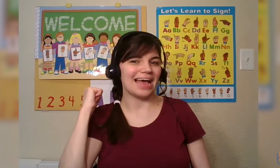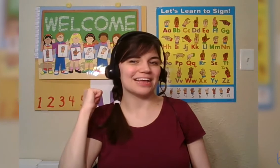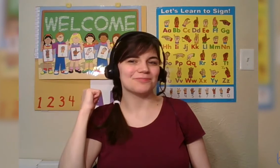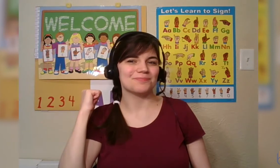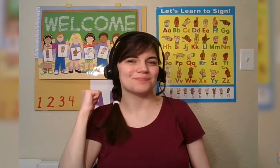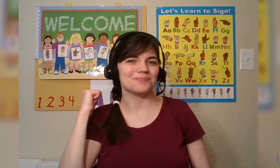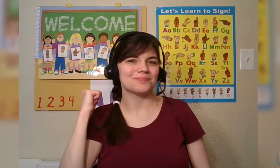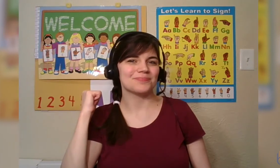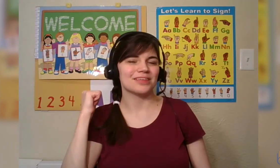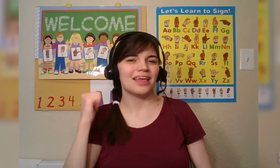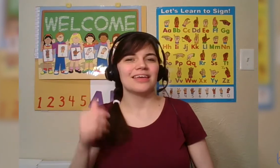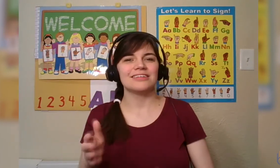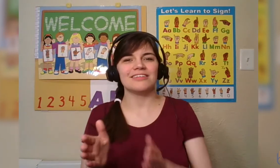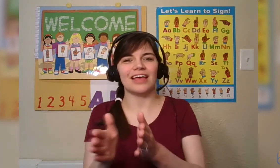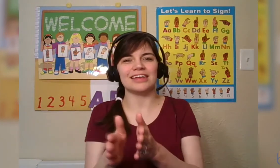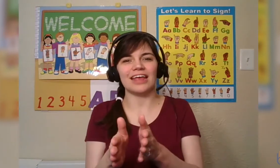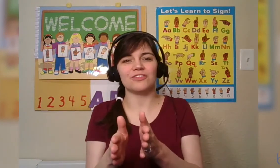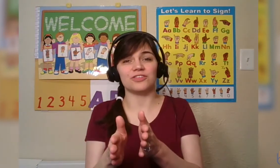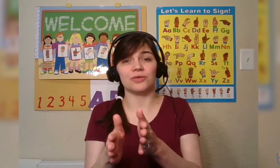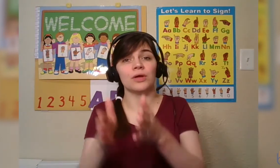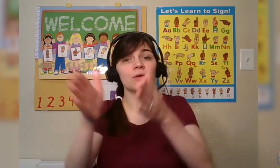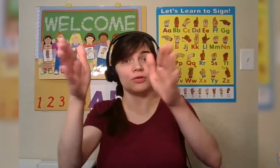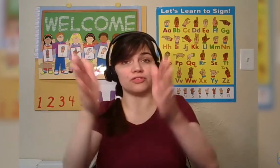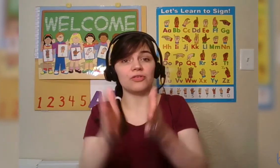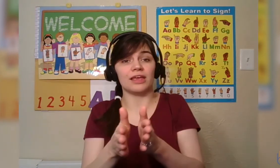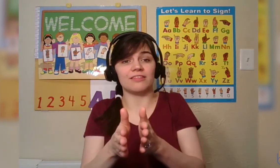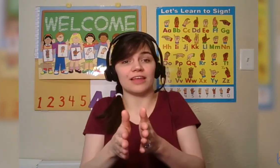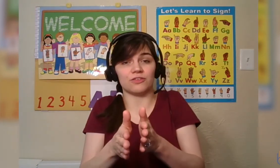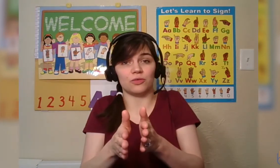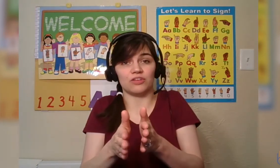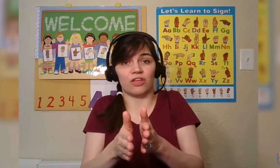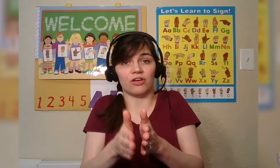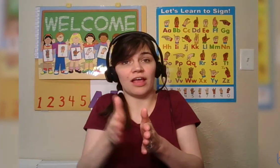To sign, "next to," put two hands next to each other and